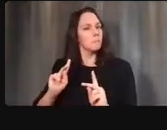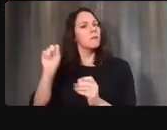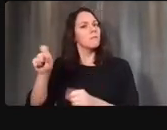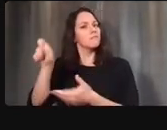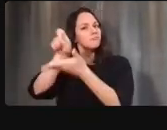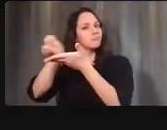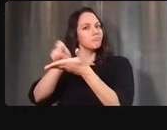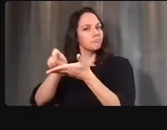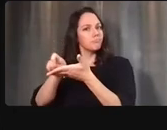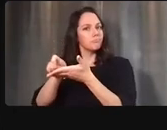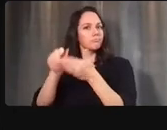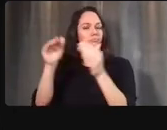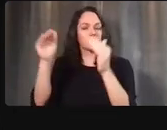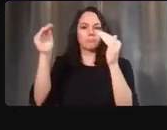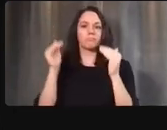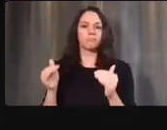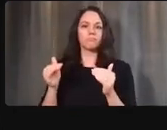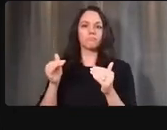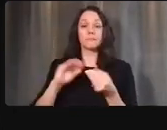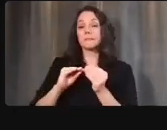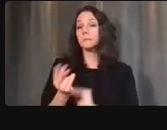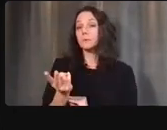Question two is, as I visited the Museum,